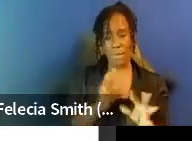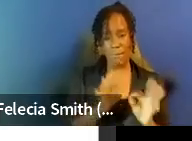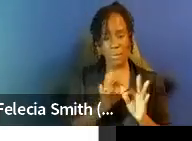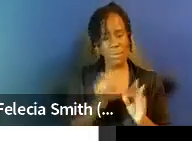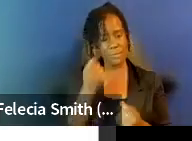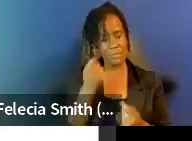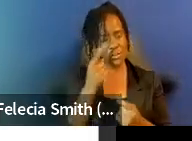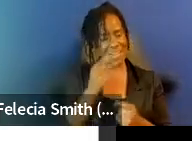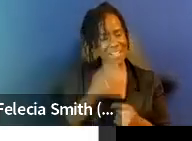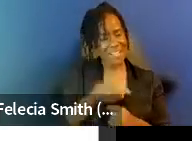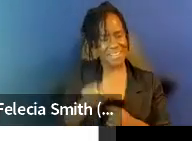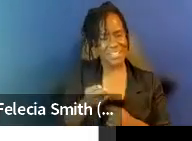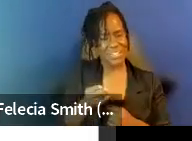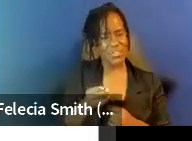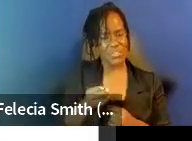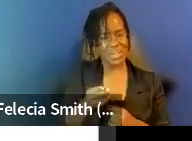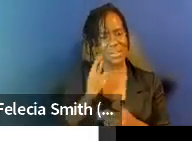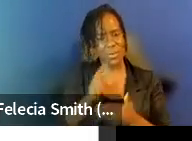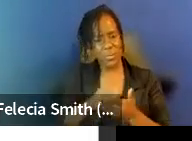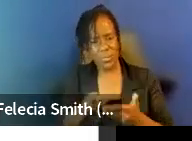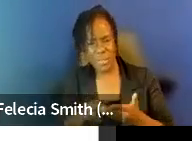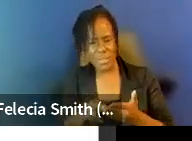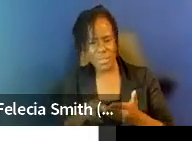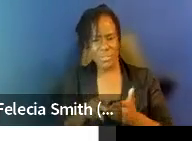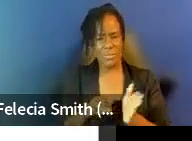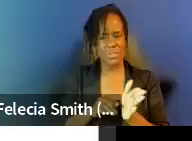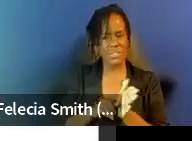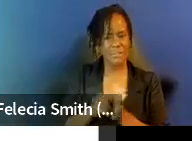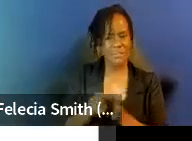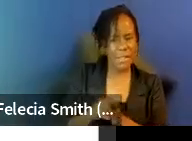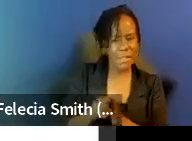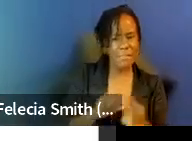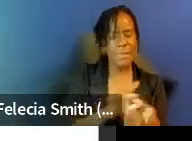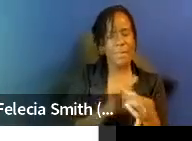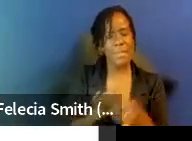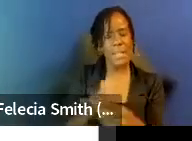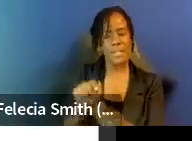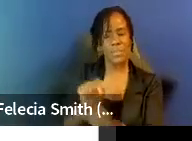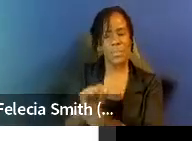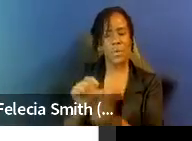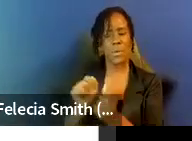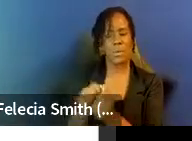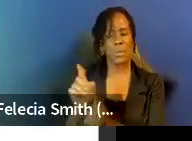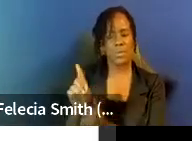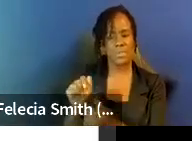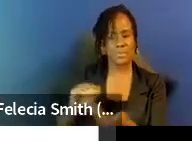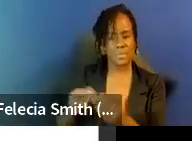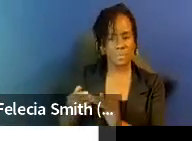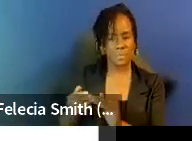there is a wide range of people in agencies, foundations,